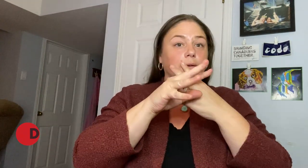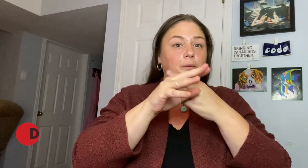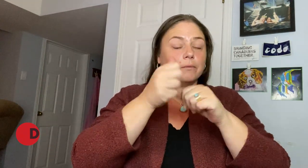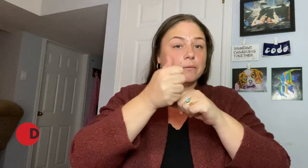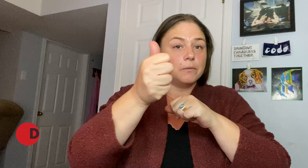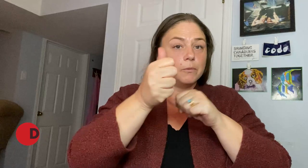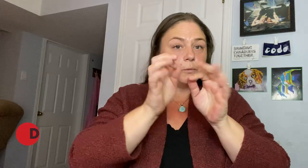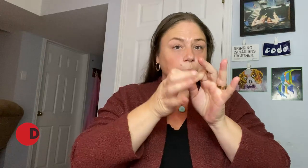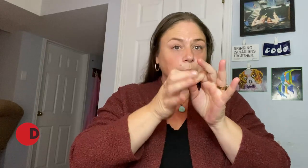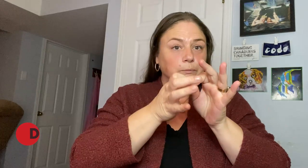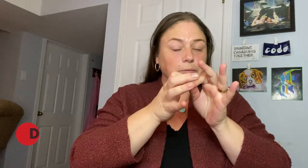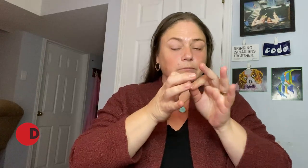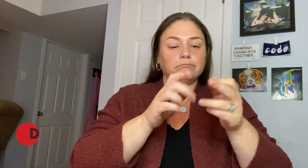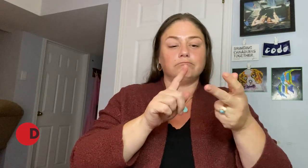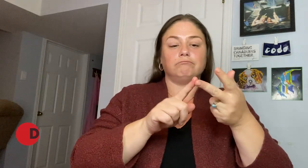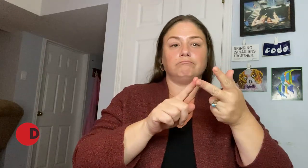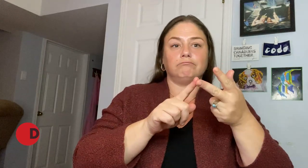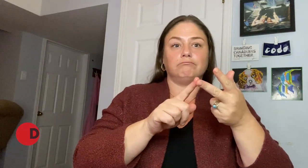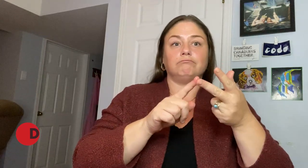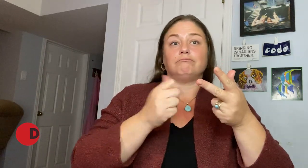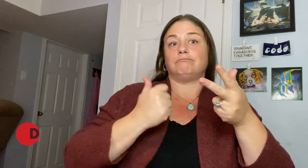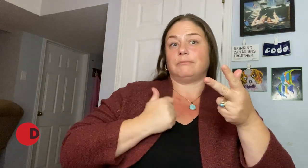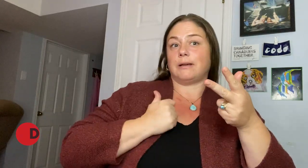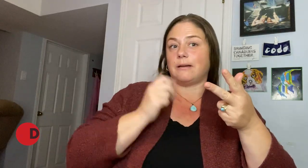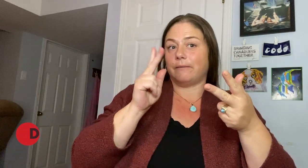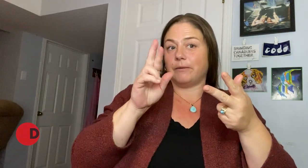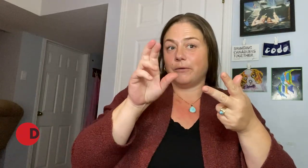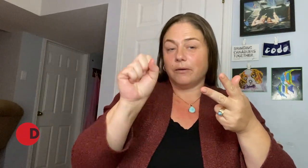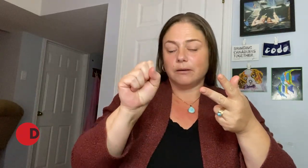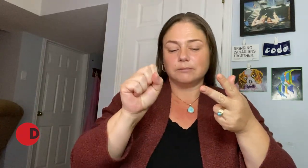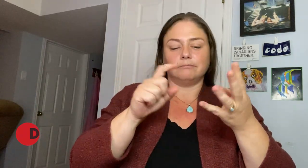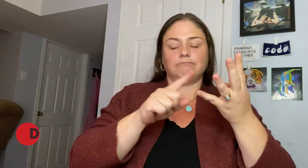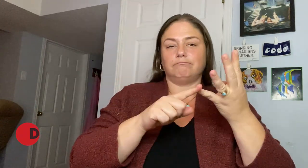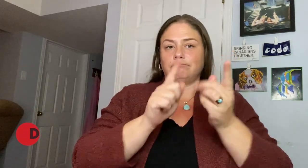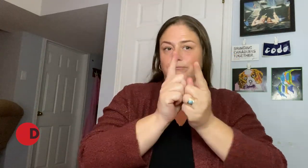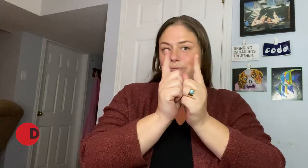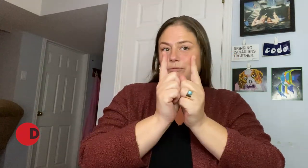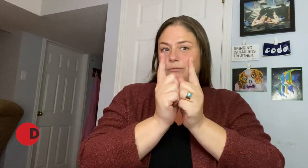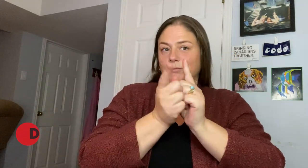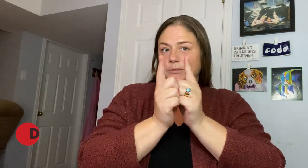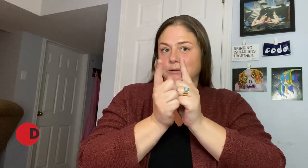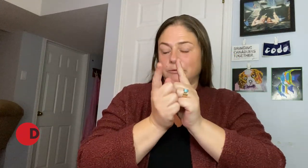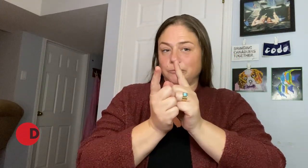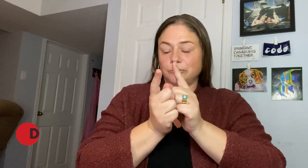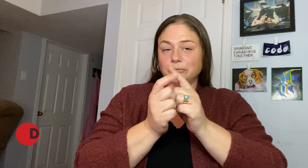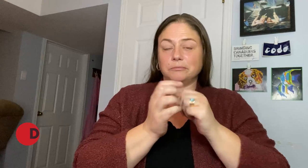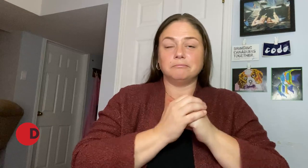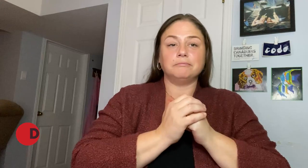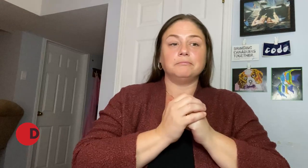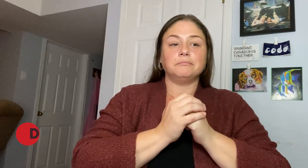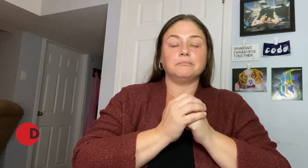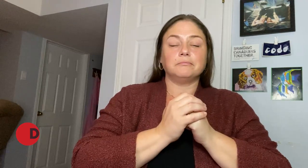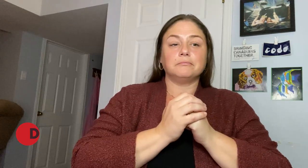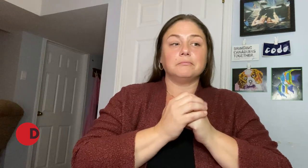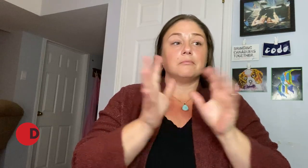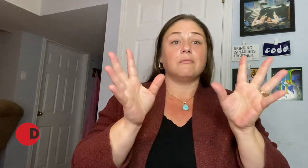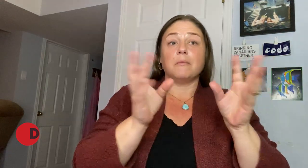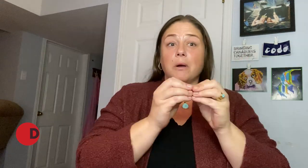video remote interpreting, Canada VRS, and translations.